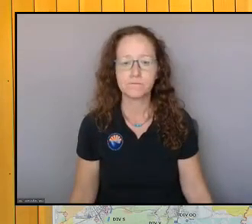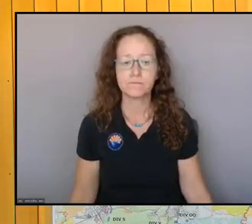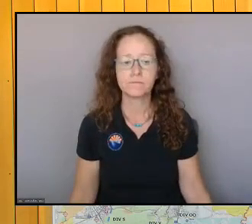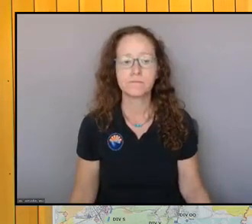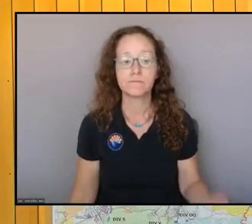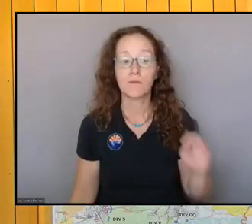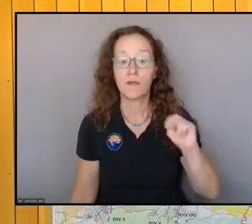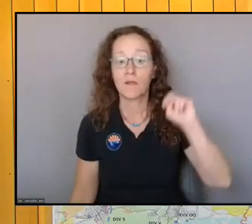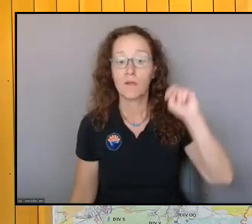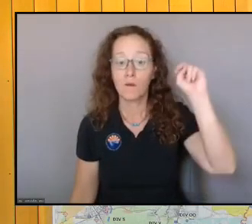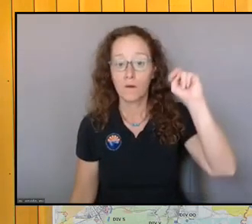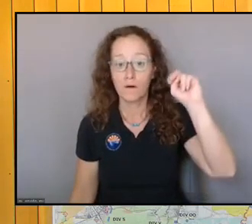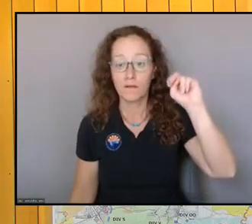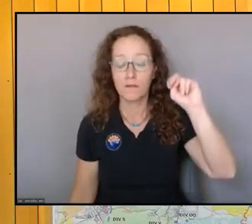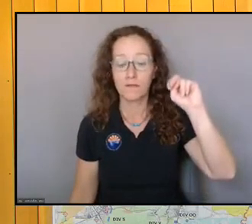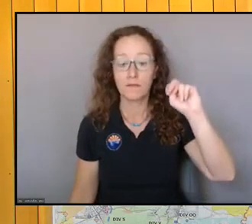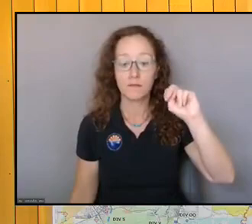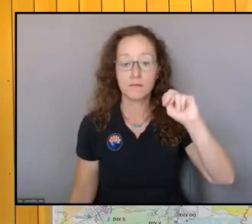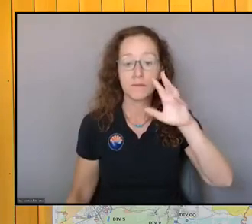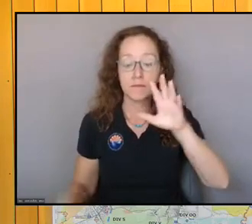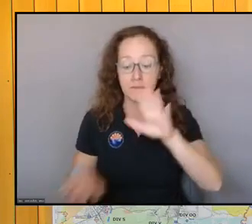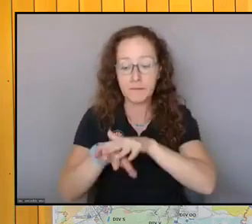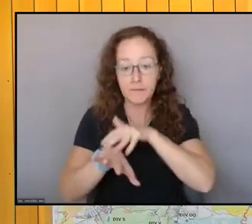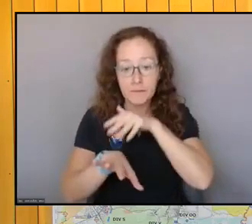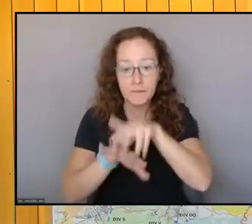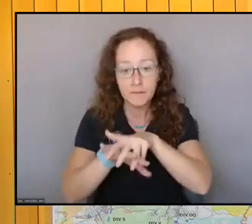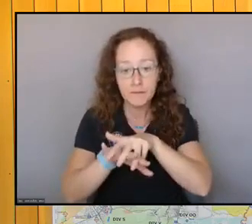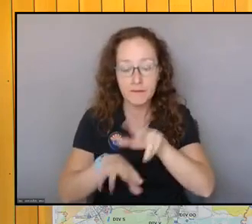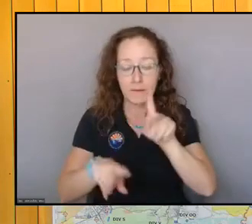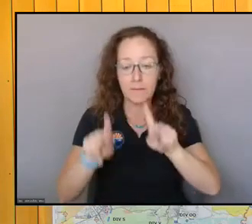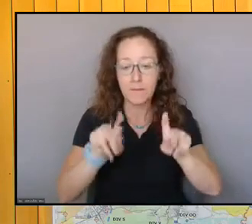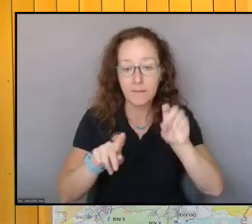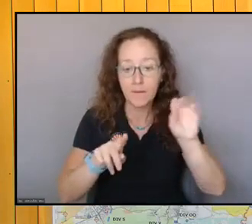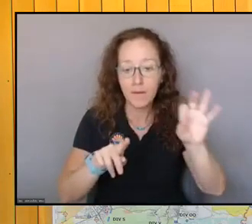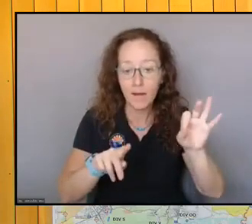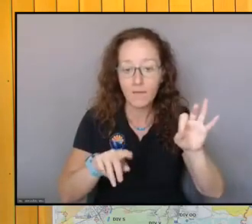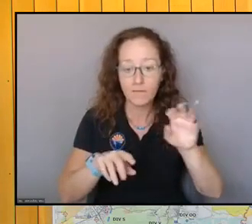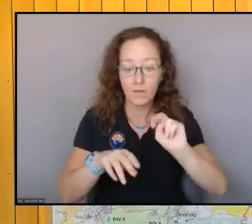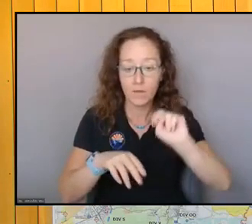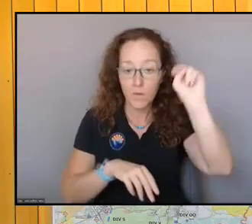THE PEOPLE OF THE MOUNTAINS, THE PEOPLE OF THE LAND, I WISH WE COULD DO MORE.